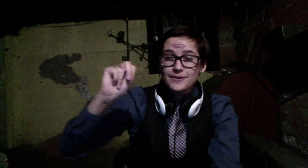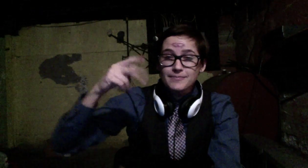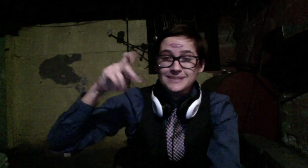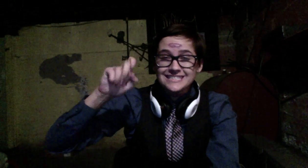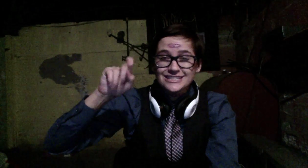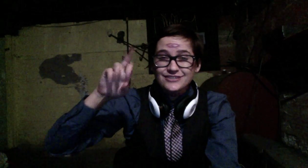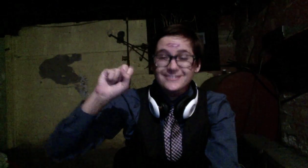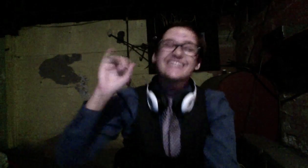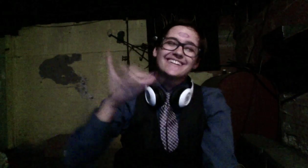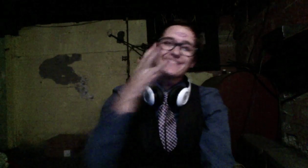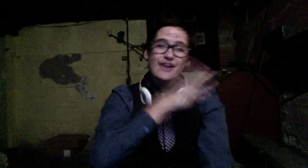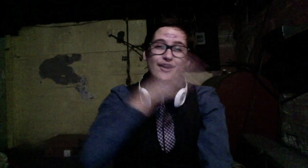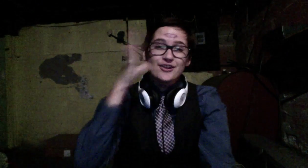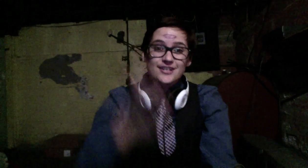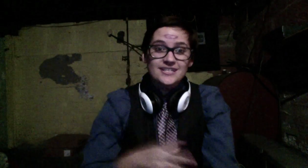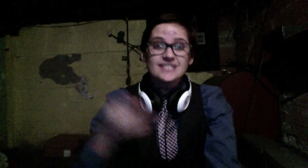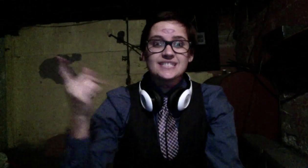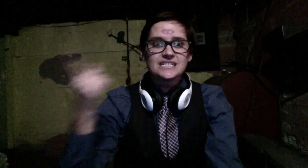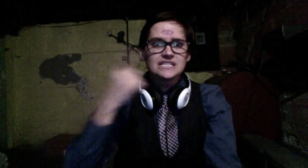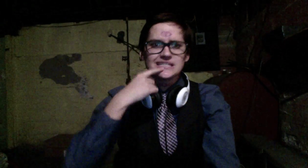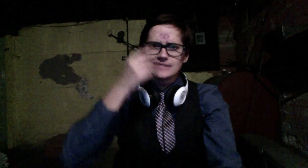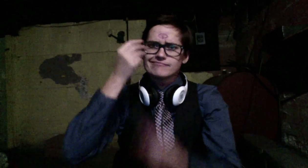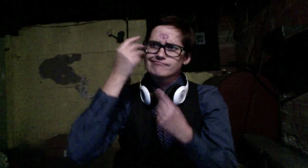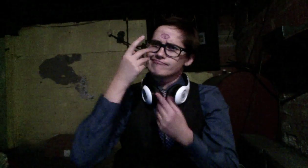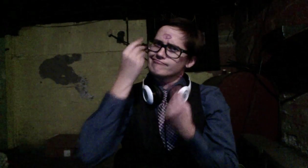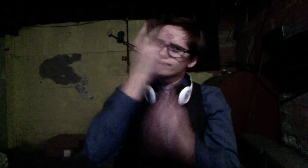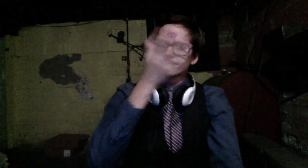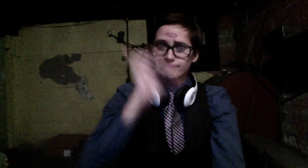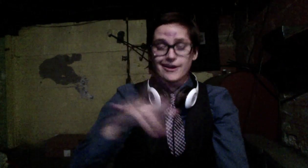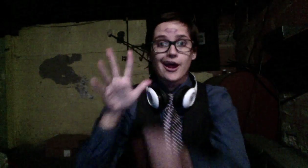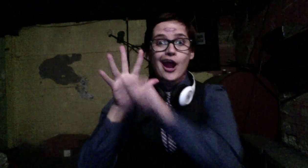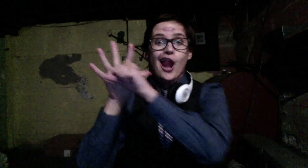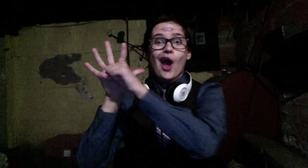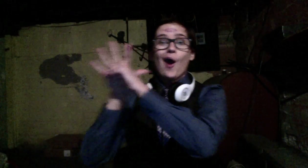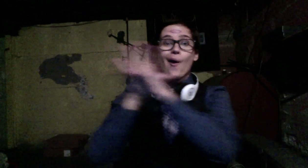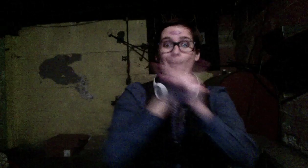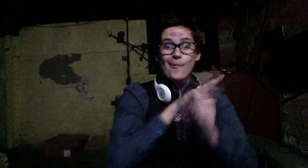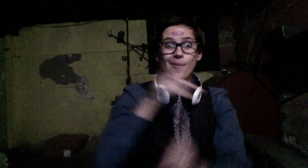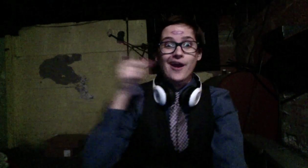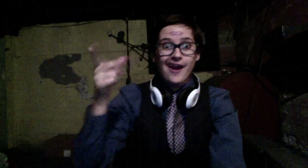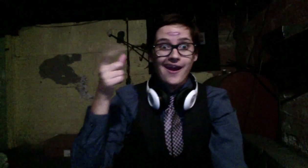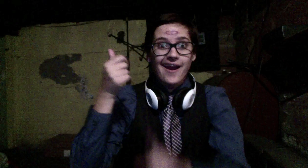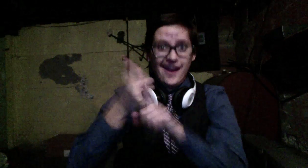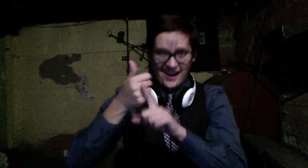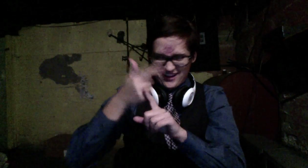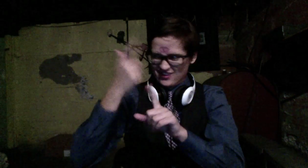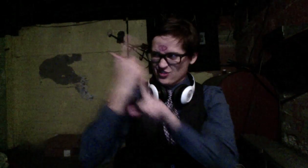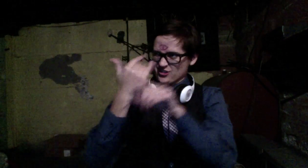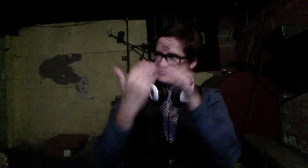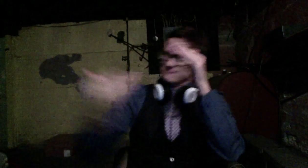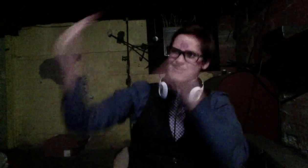P-E-T-E-R-S THAT FARMER HE SAID INFORM THAT GLOWCLOUD ITSELF RIGHT ABOVE